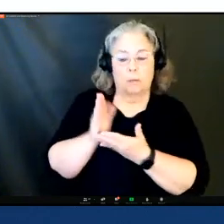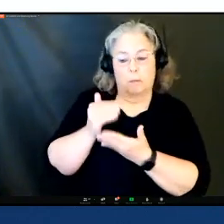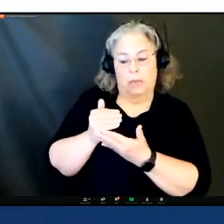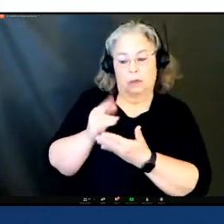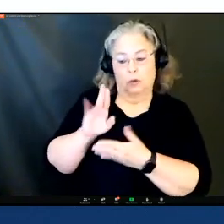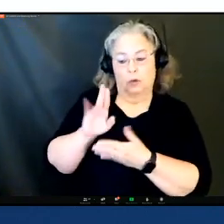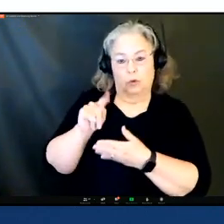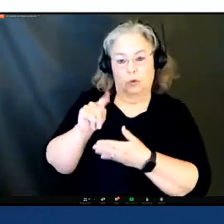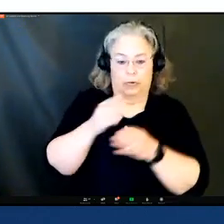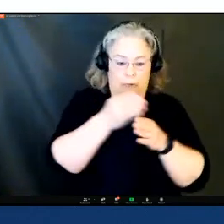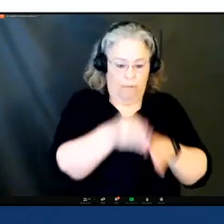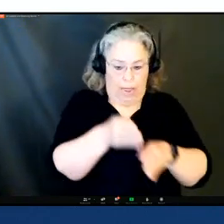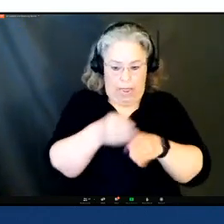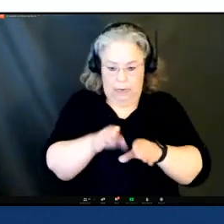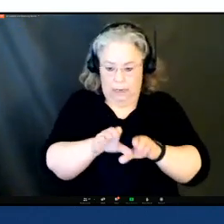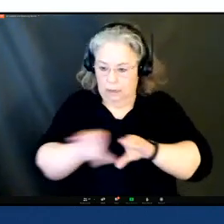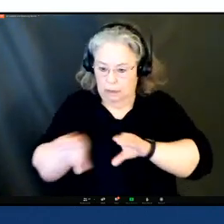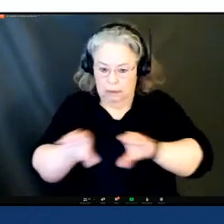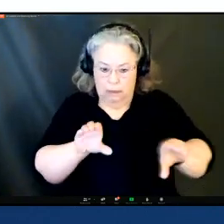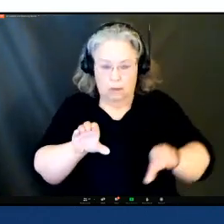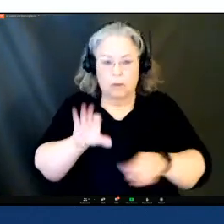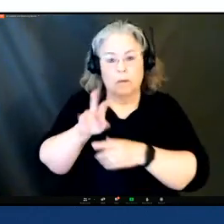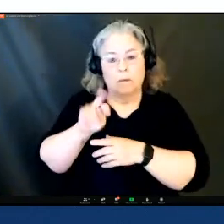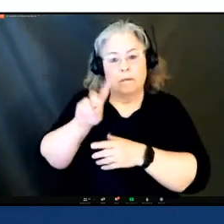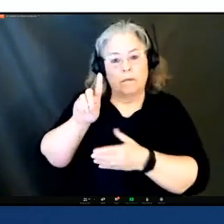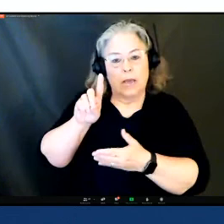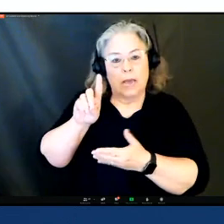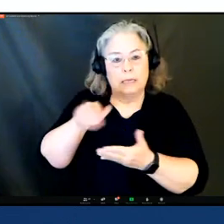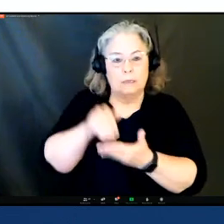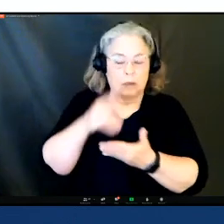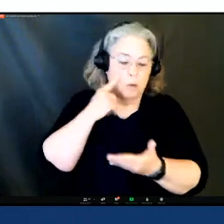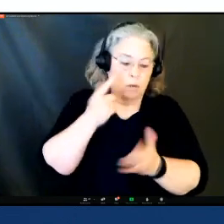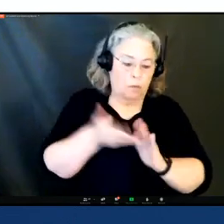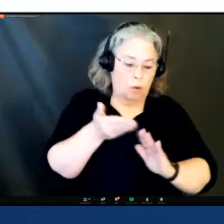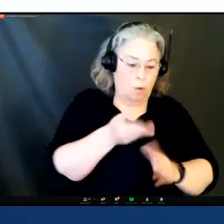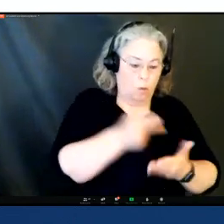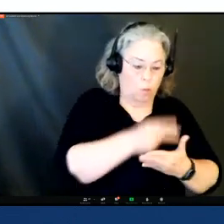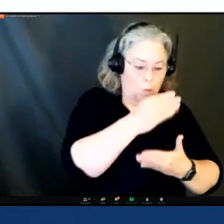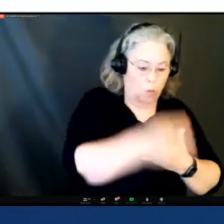Sometimes a fund center is the same as a program, and sometimes a program includes multiple fund centers.